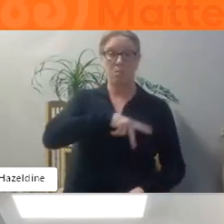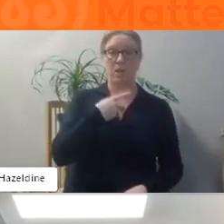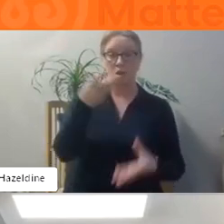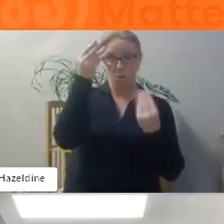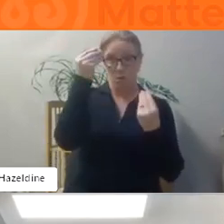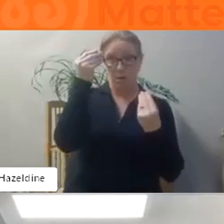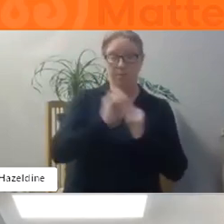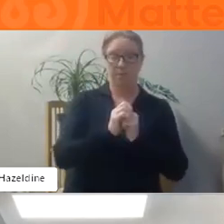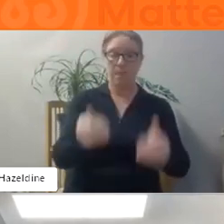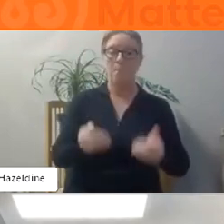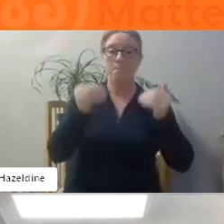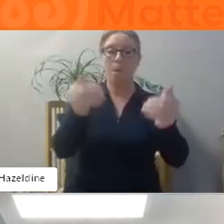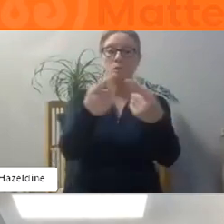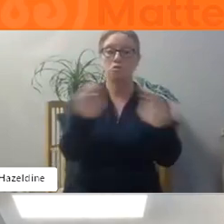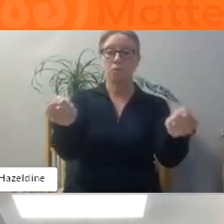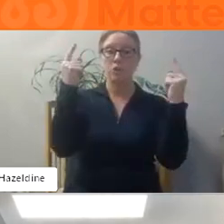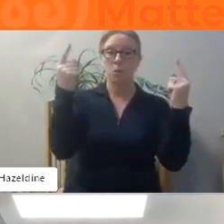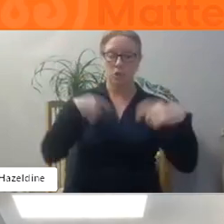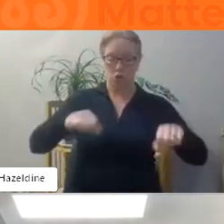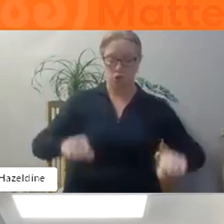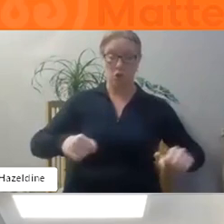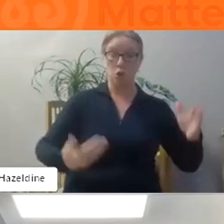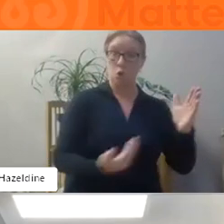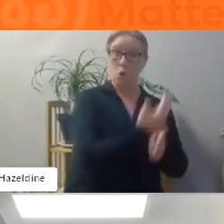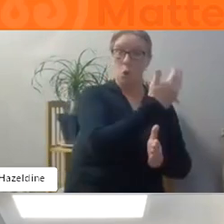postgraduate students are both new and experienced teachers and